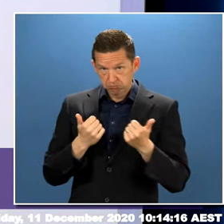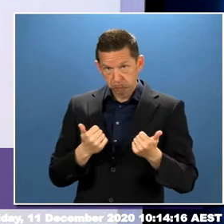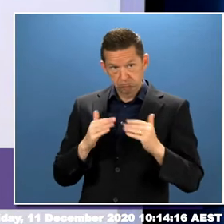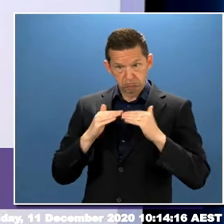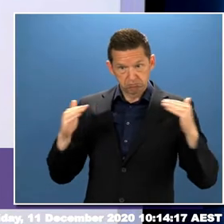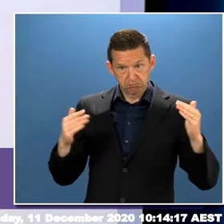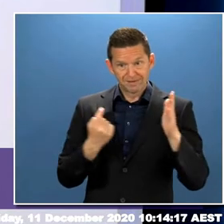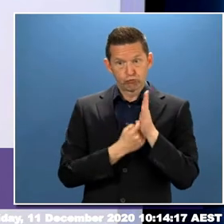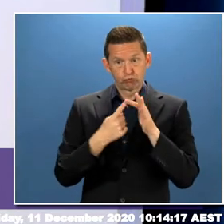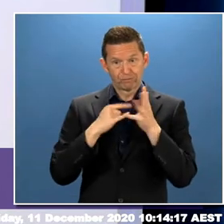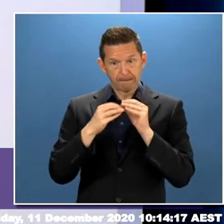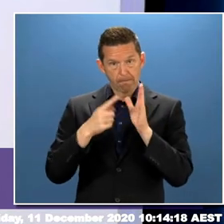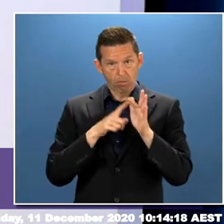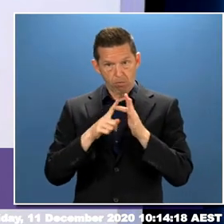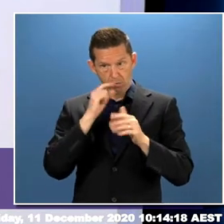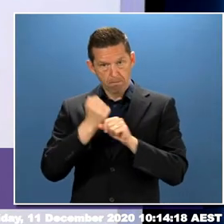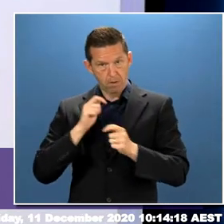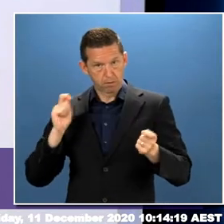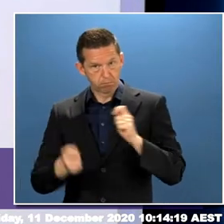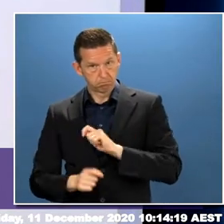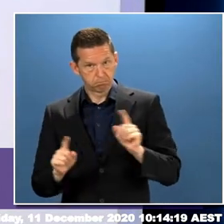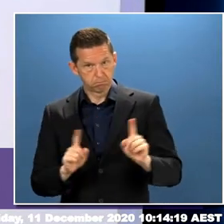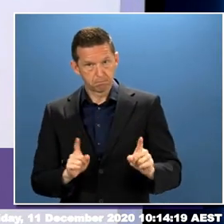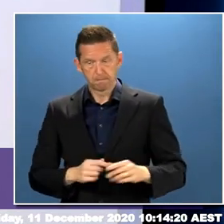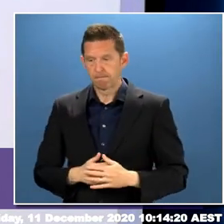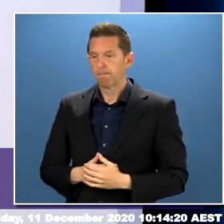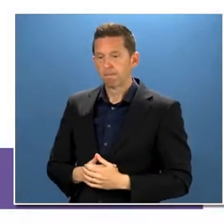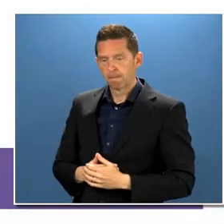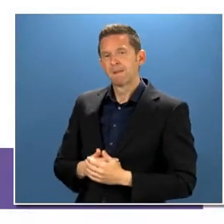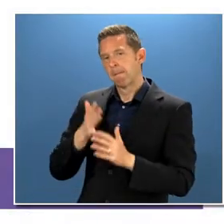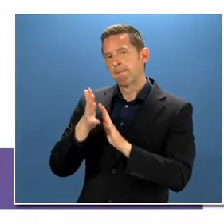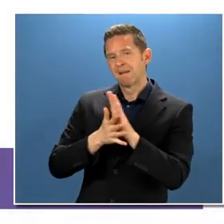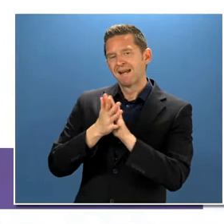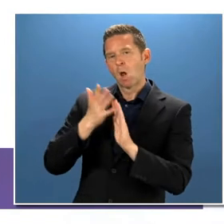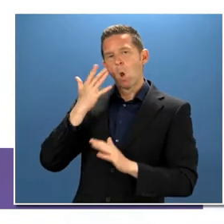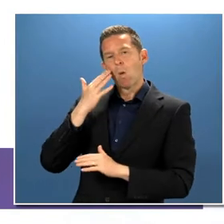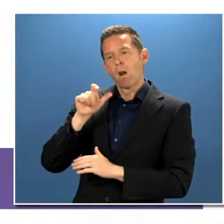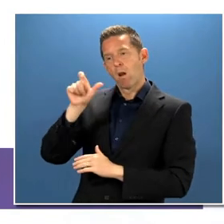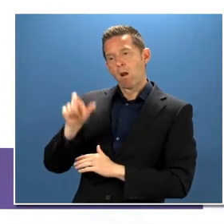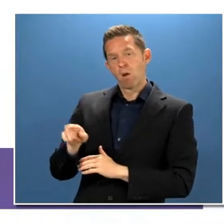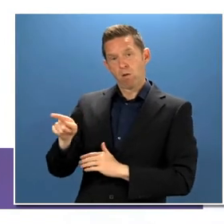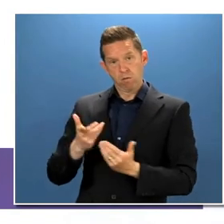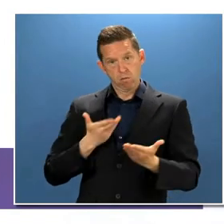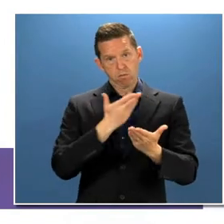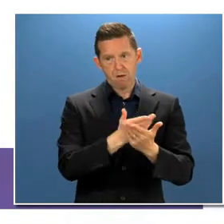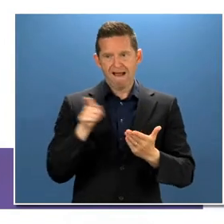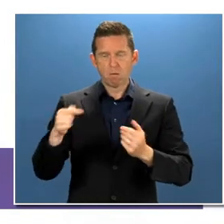The issue of reasonable --- so when a complainant brings a claim, they bear the onus of proving that something is discriminatory in nature.